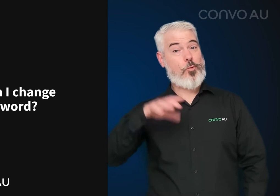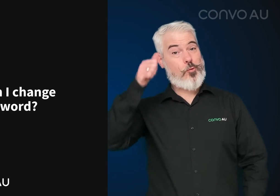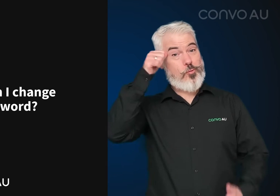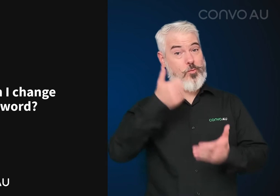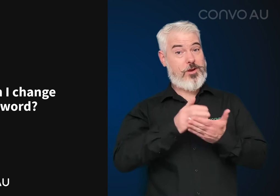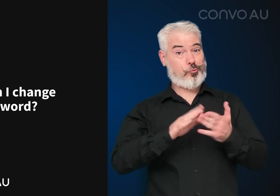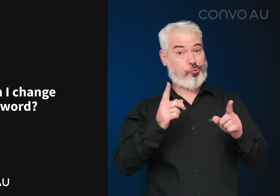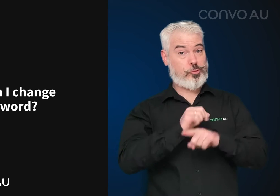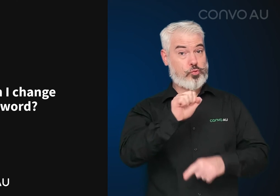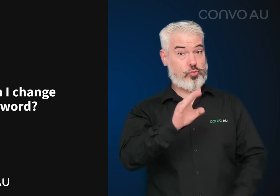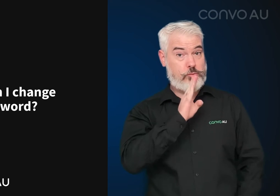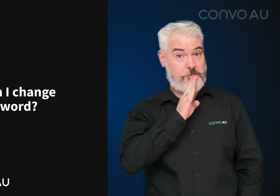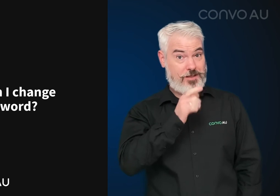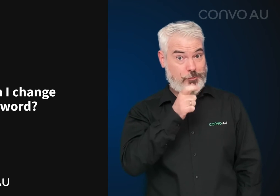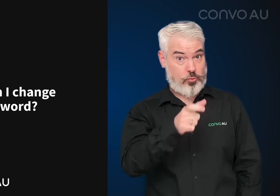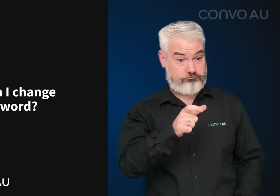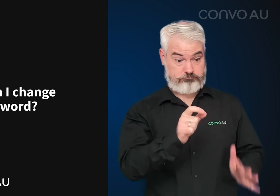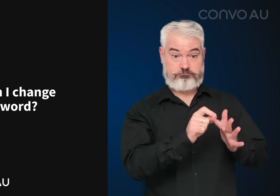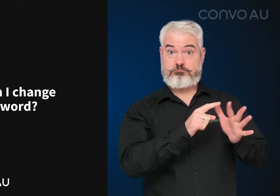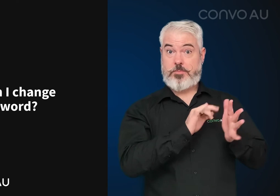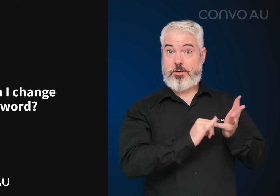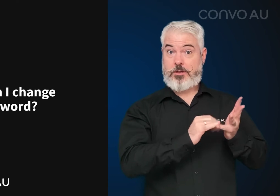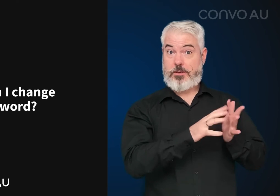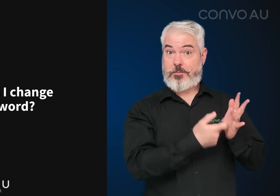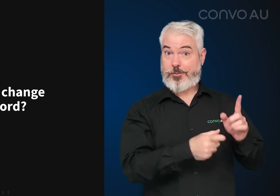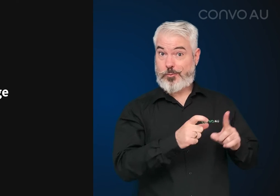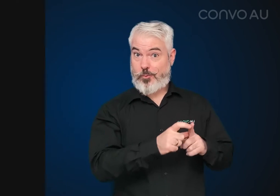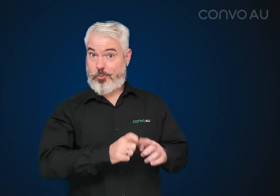Want to know how to change your password?